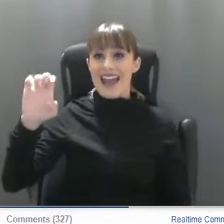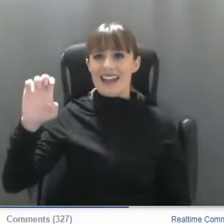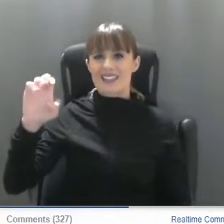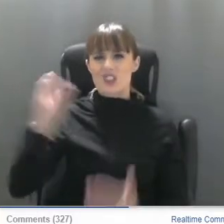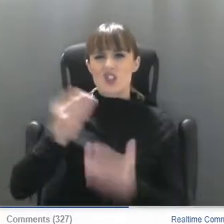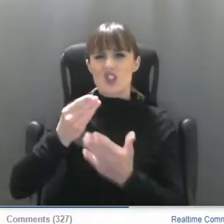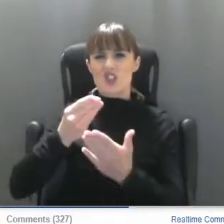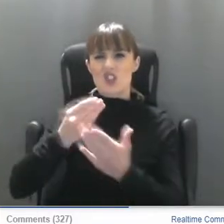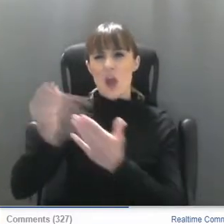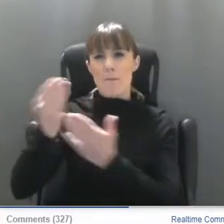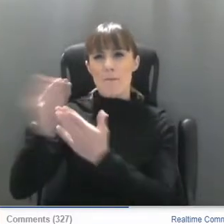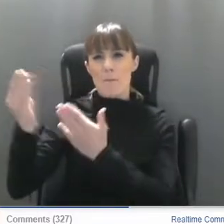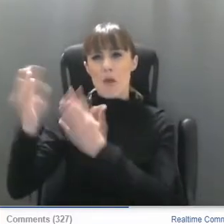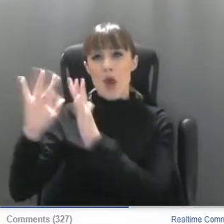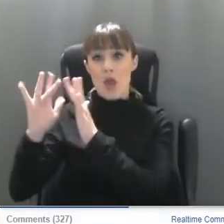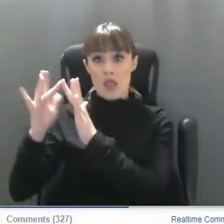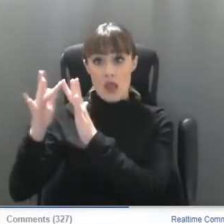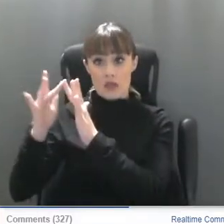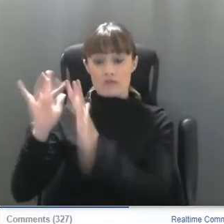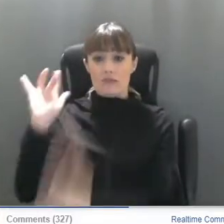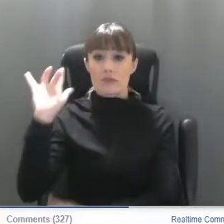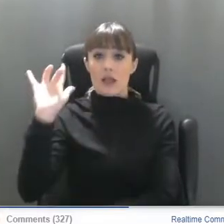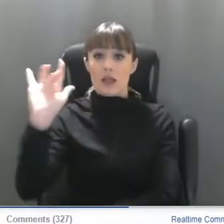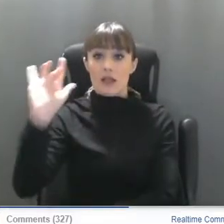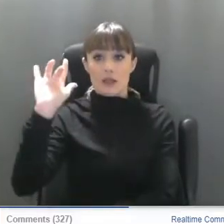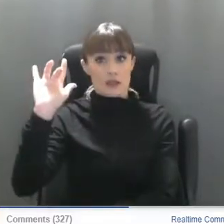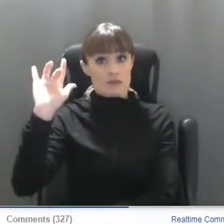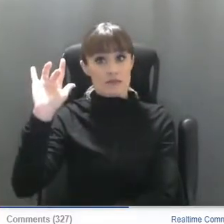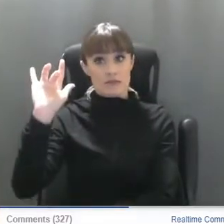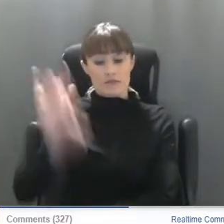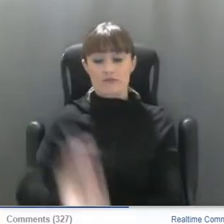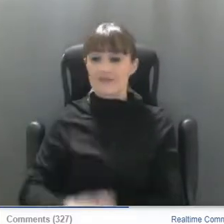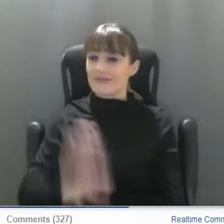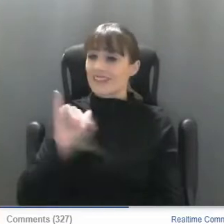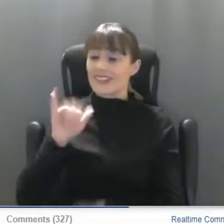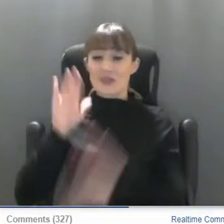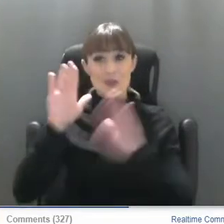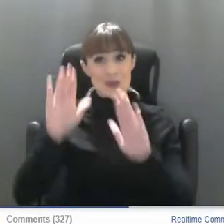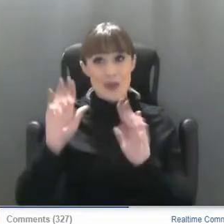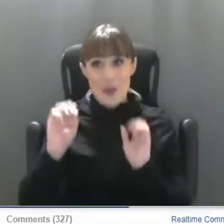support the zoo, and then get a really great, one-of-a-kind, unique piece of art